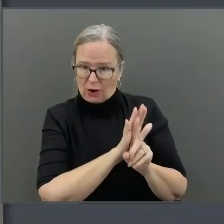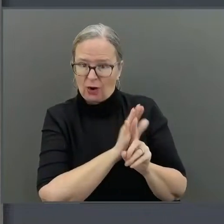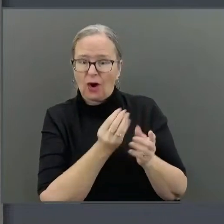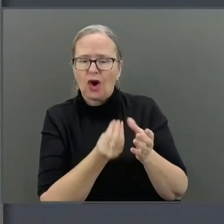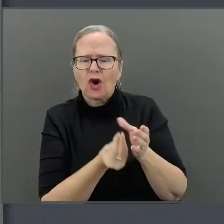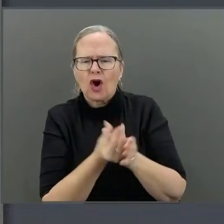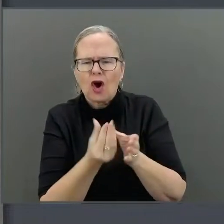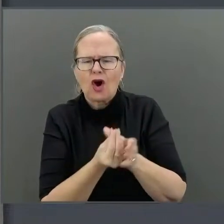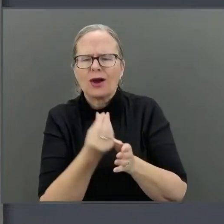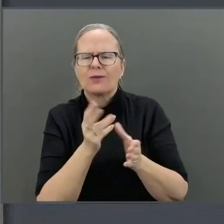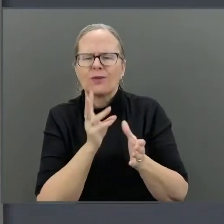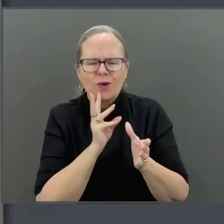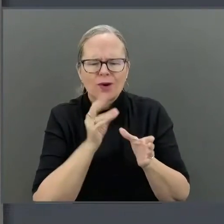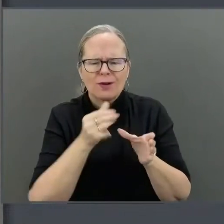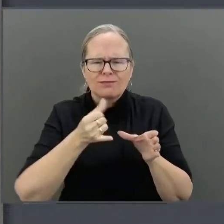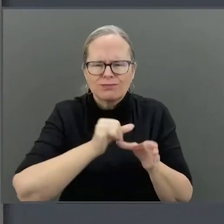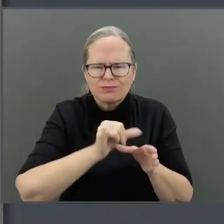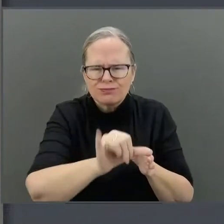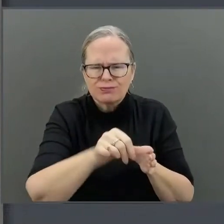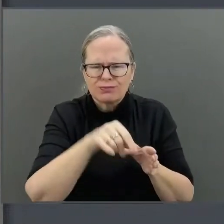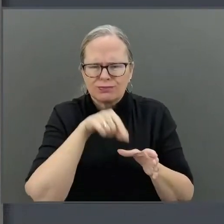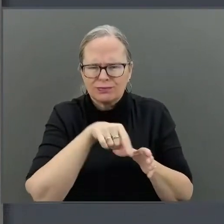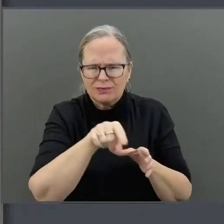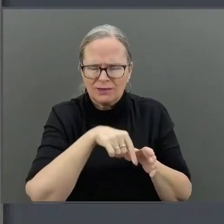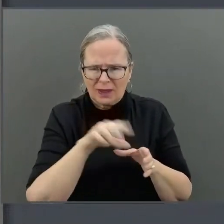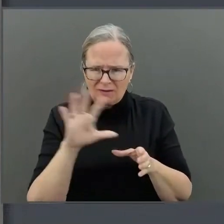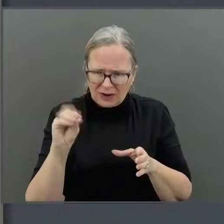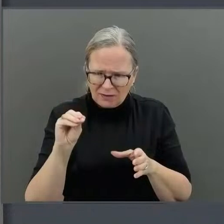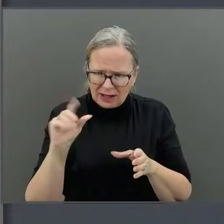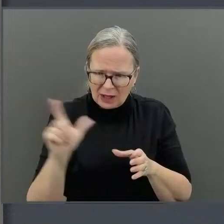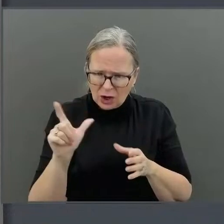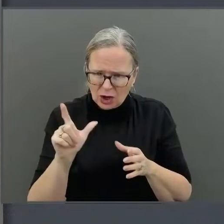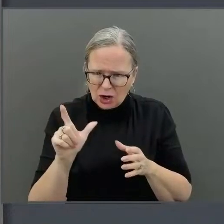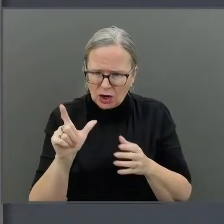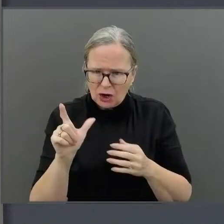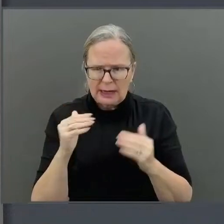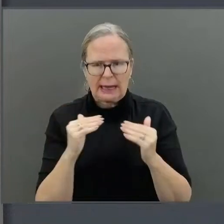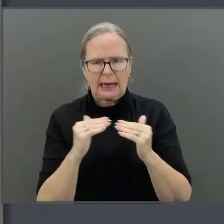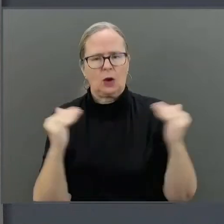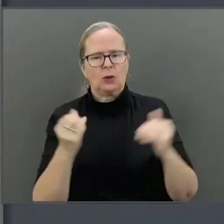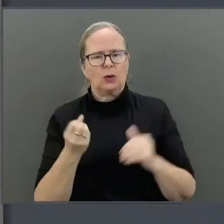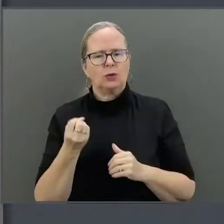example for us to follow and it really gives you an idea of how much water we used to consume and